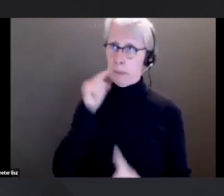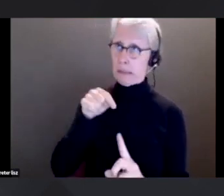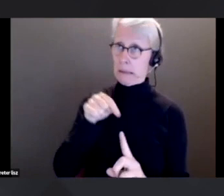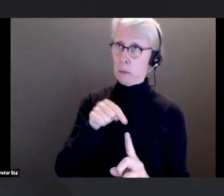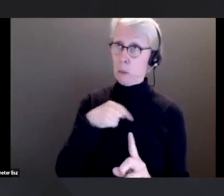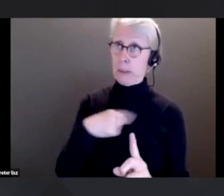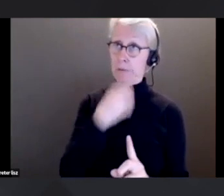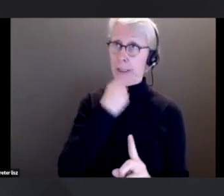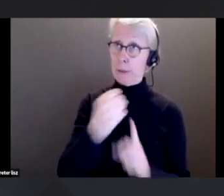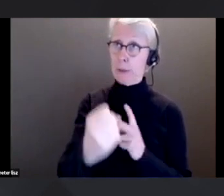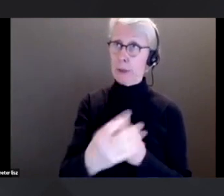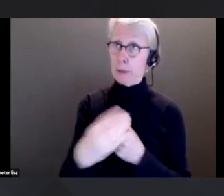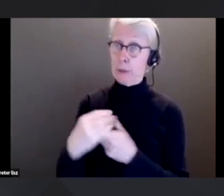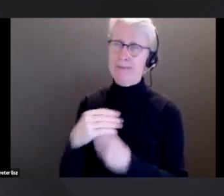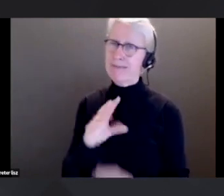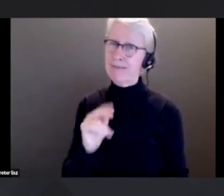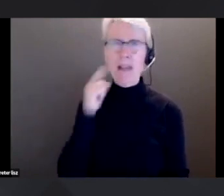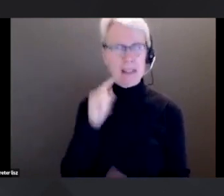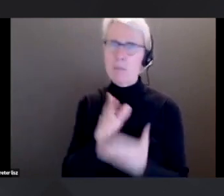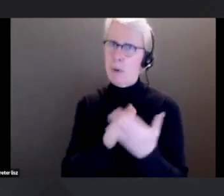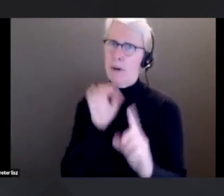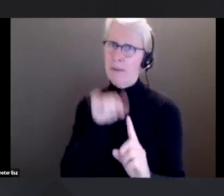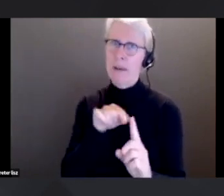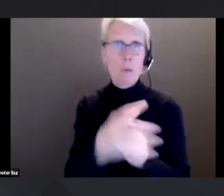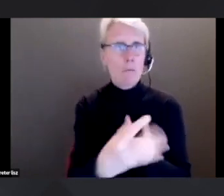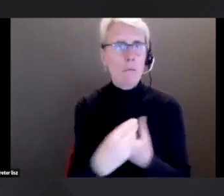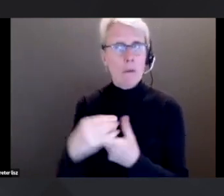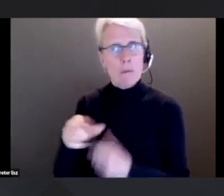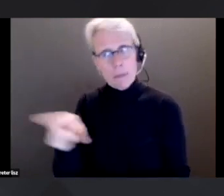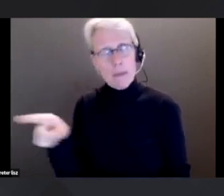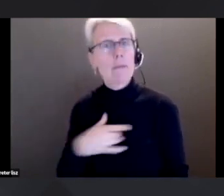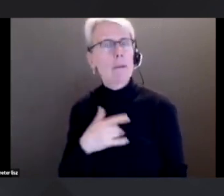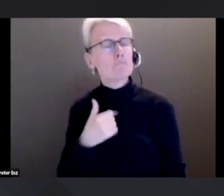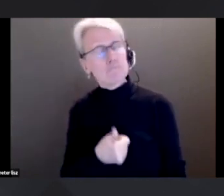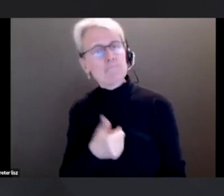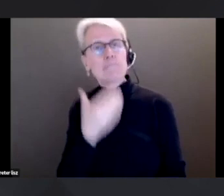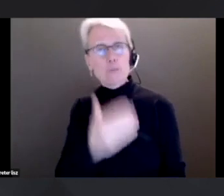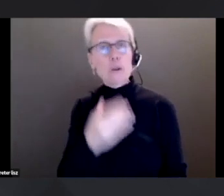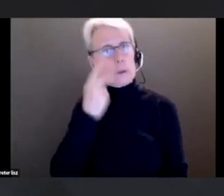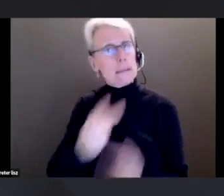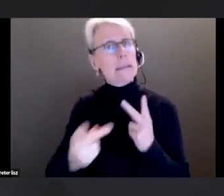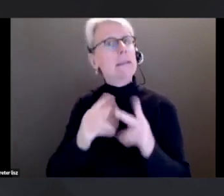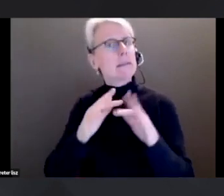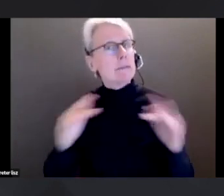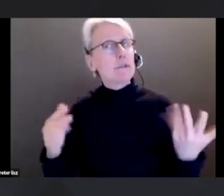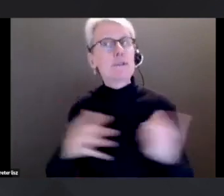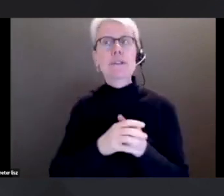the accommodations and the inclusive practices we have. Thanks so much, Dave. Tonya, anything else you want to add there?